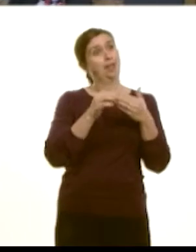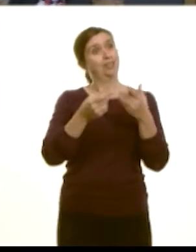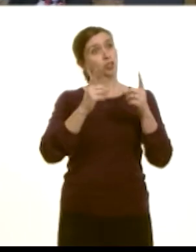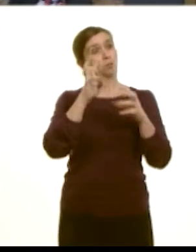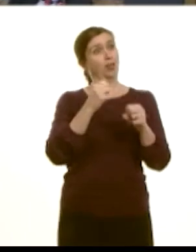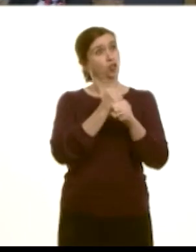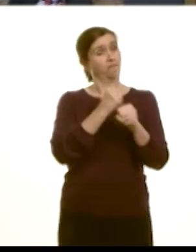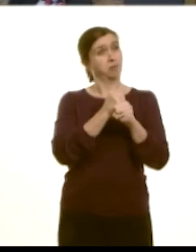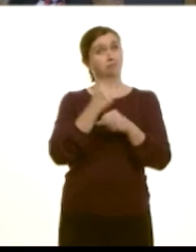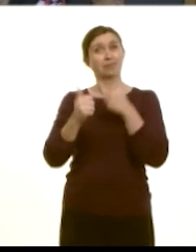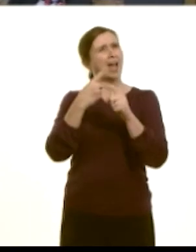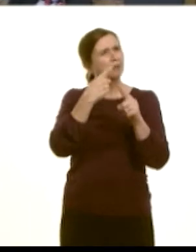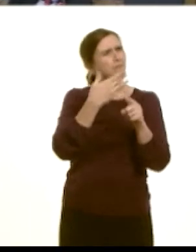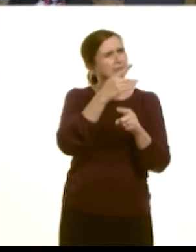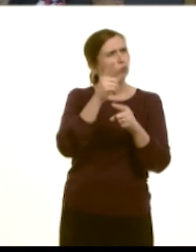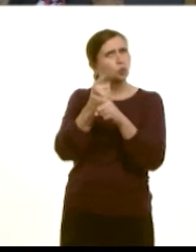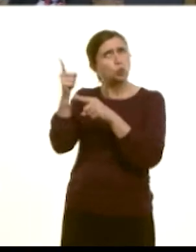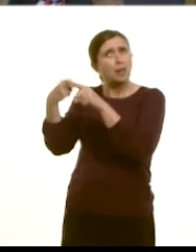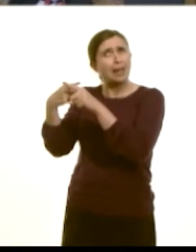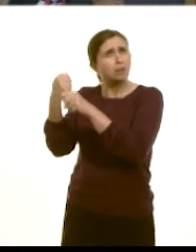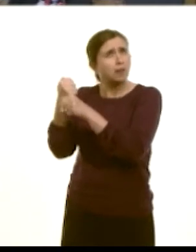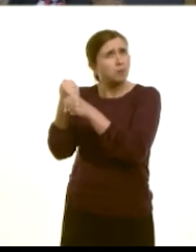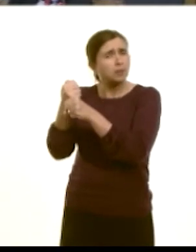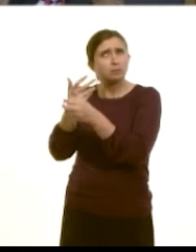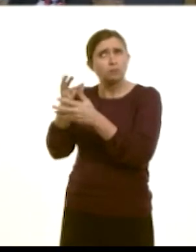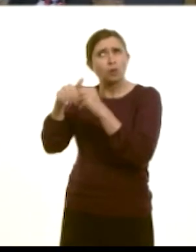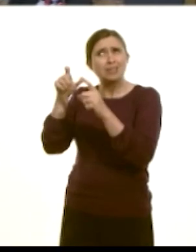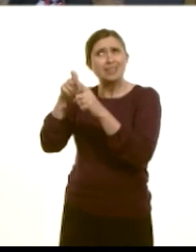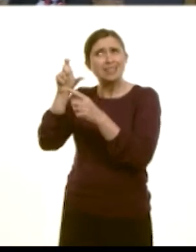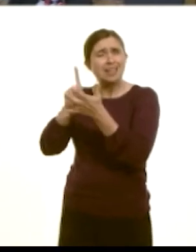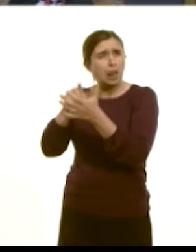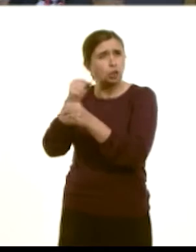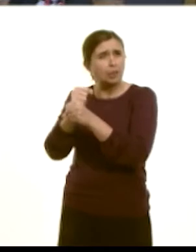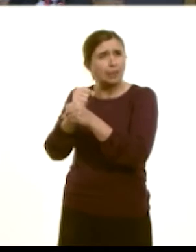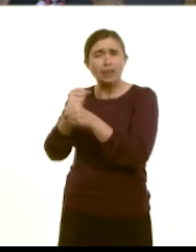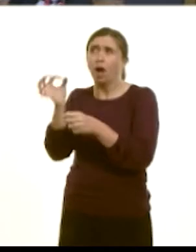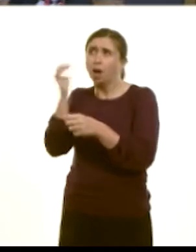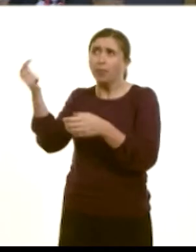Will you talk to the England Government, to the Department for Communities and Local Government, to get it round the table as well?